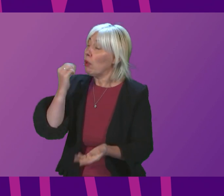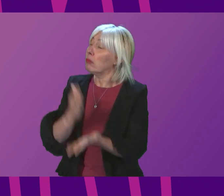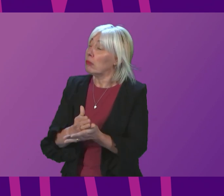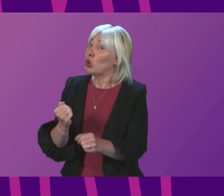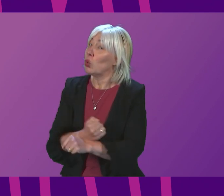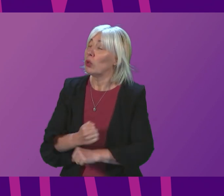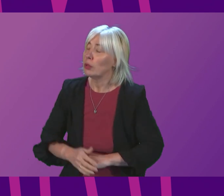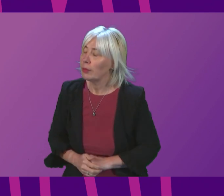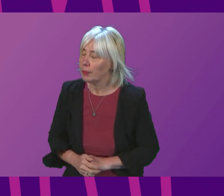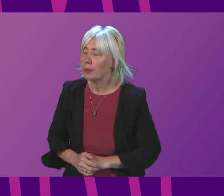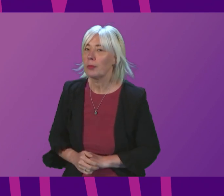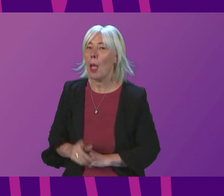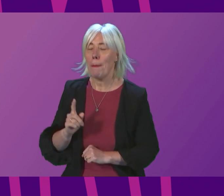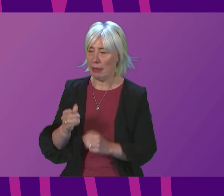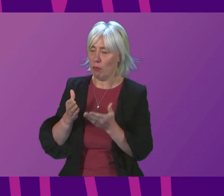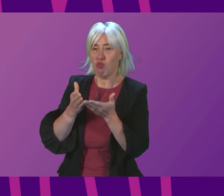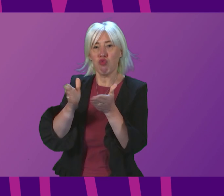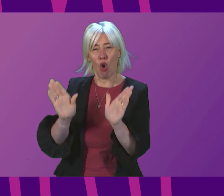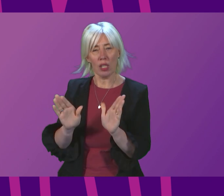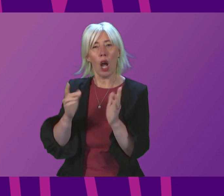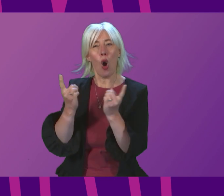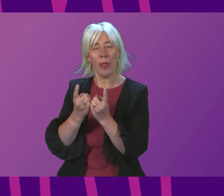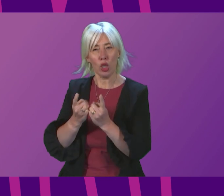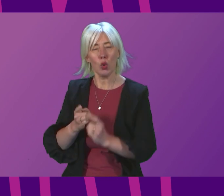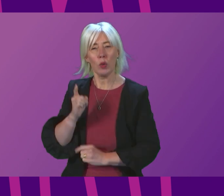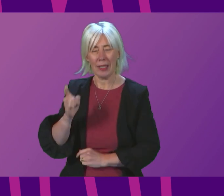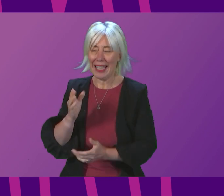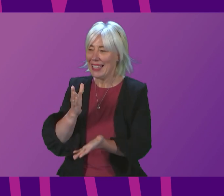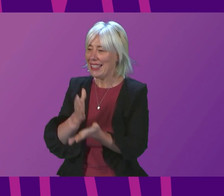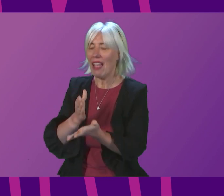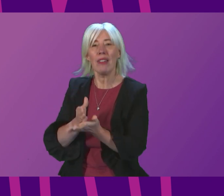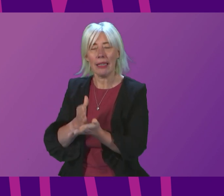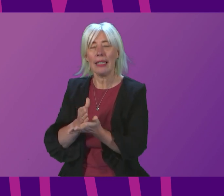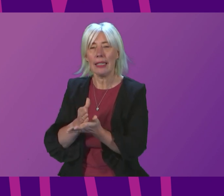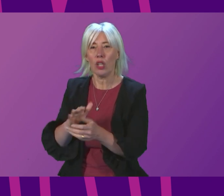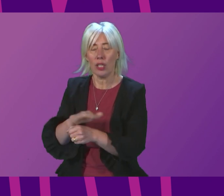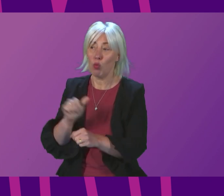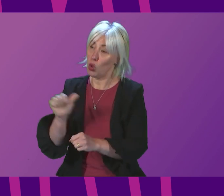On the broader issues, it is definitely the case—and it should be welcomed—that more